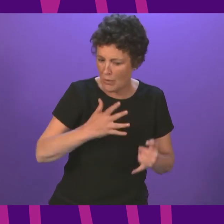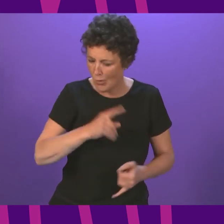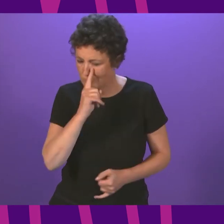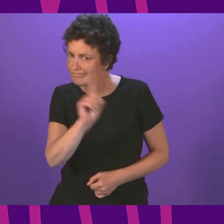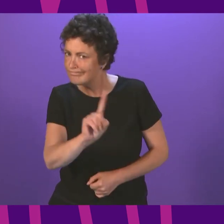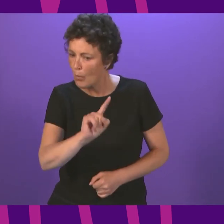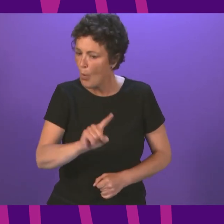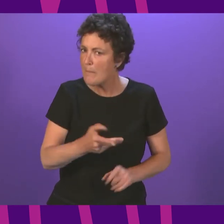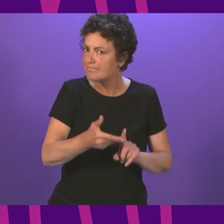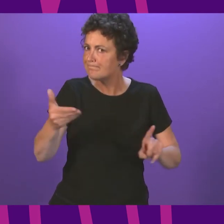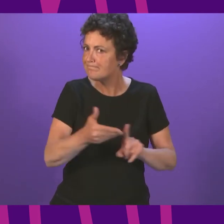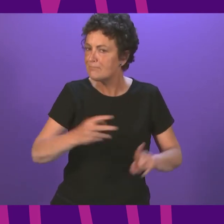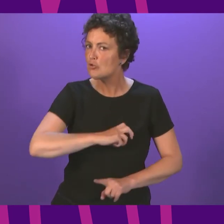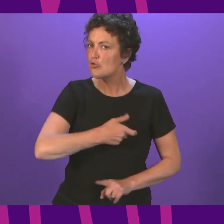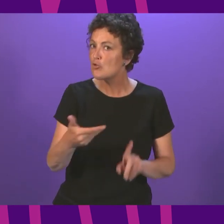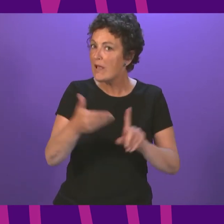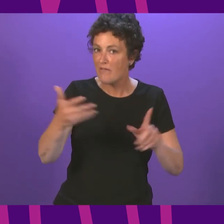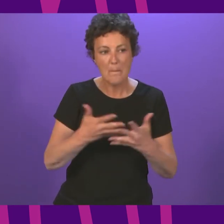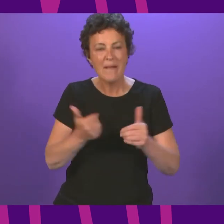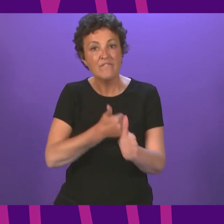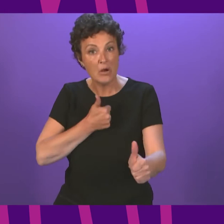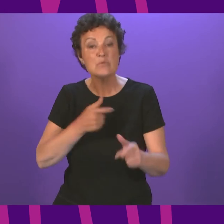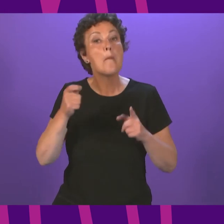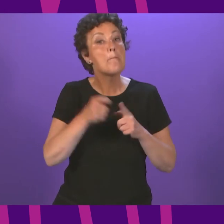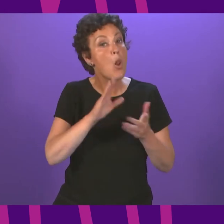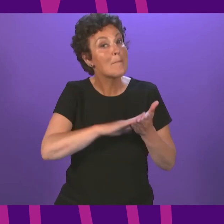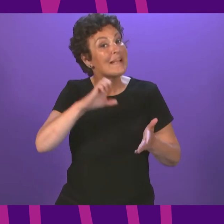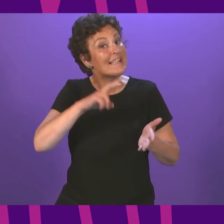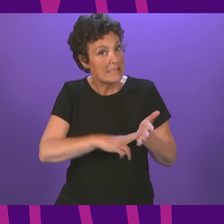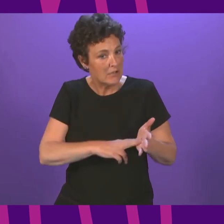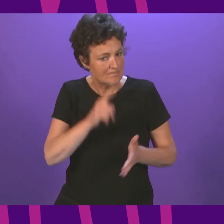recognition in large firms, and Pauline McNeill has a particular interest in live music at